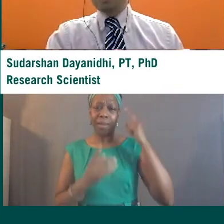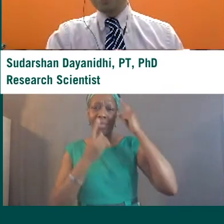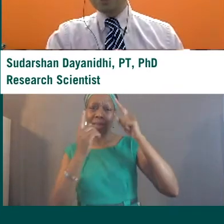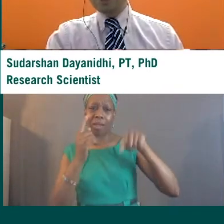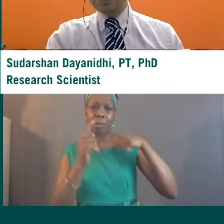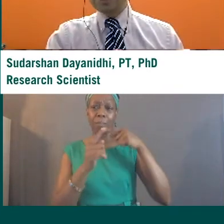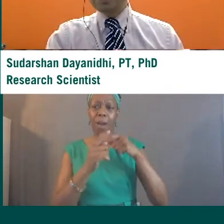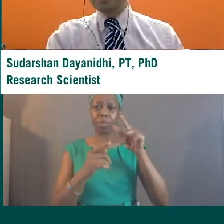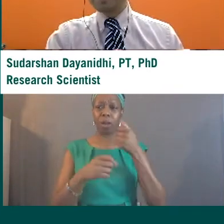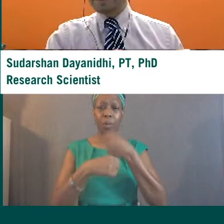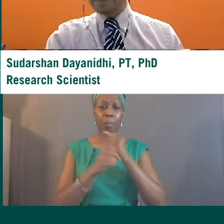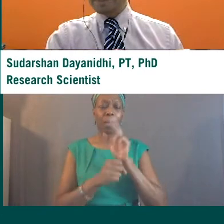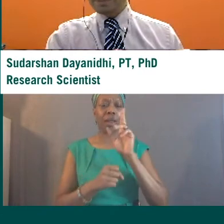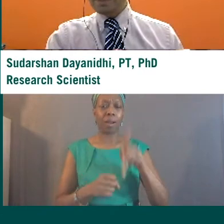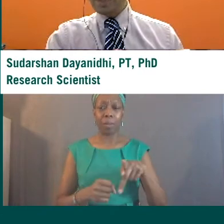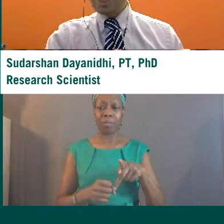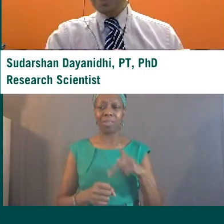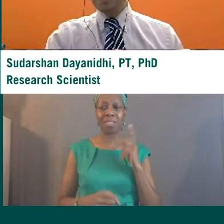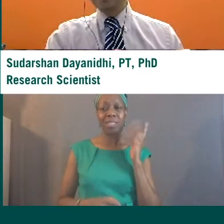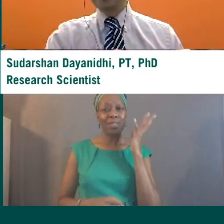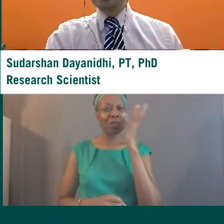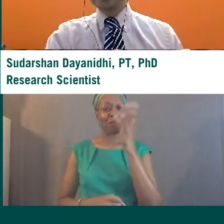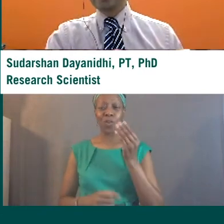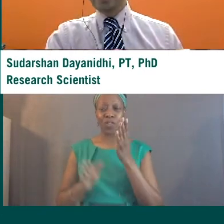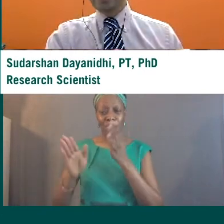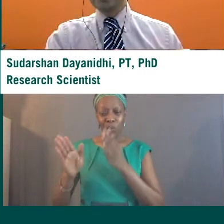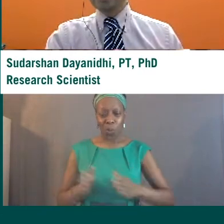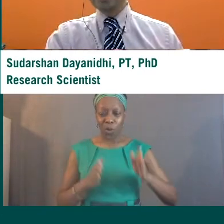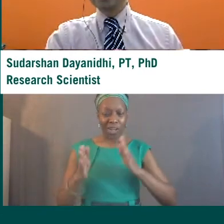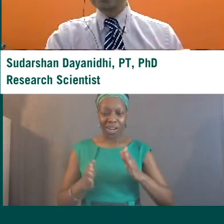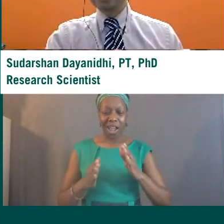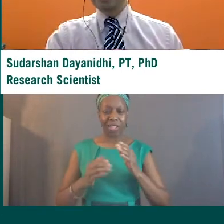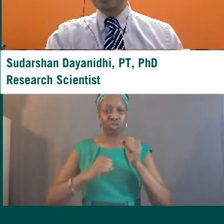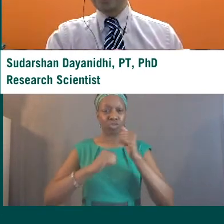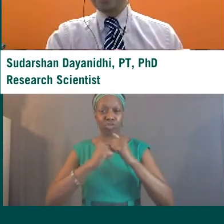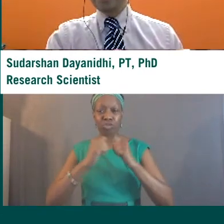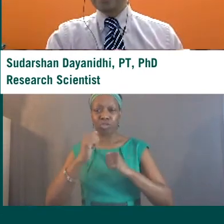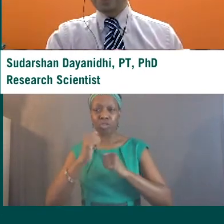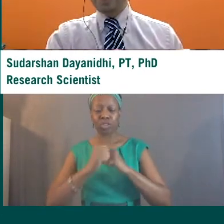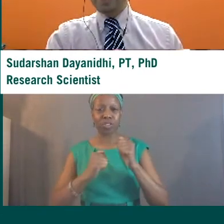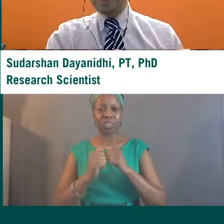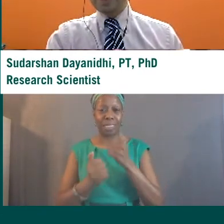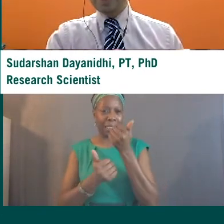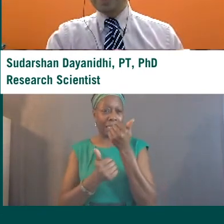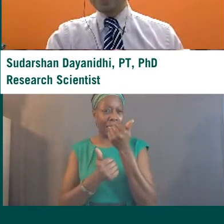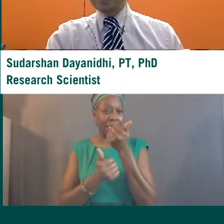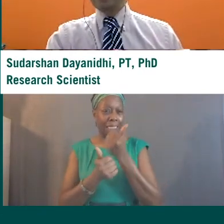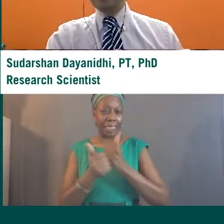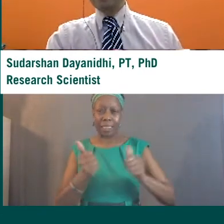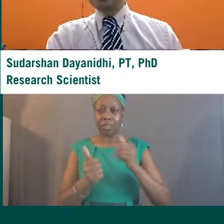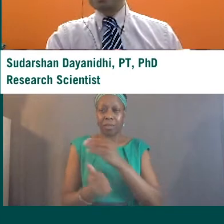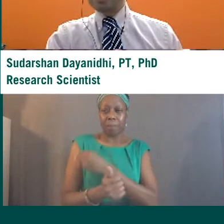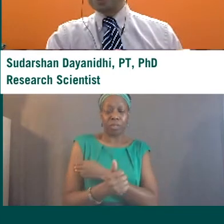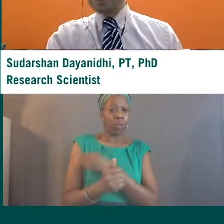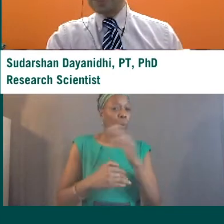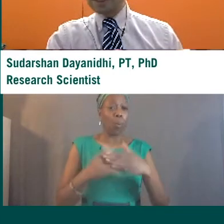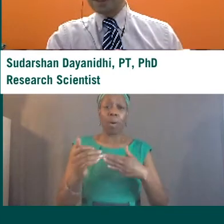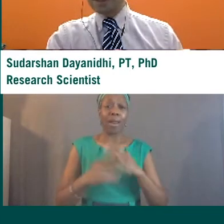all muscles are highly organized. Within each muscle, you have a lot of these muscle bundles or muscles fascicle,